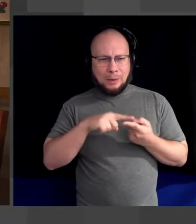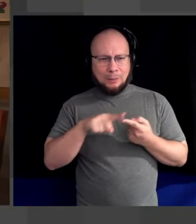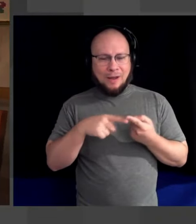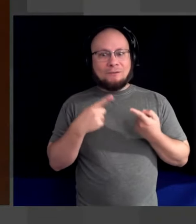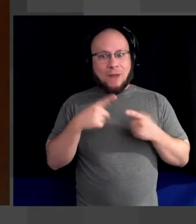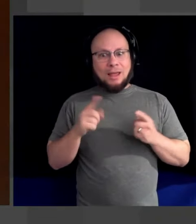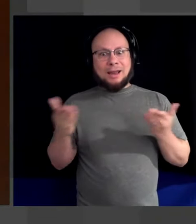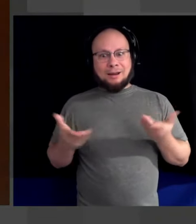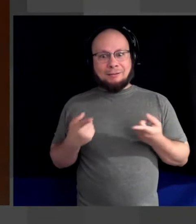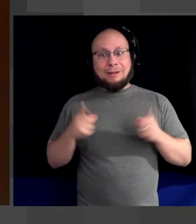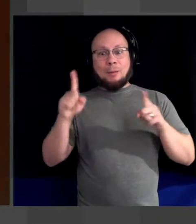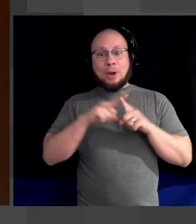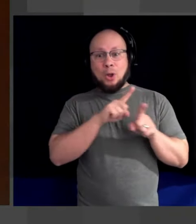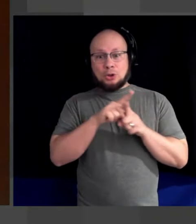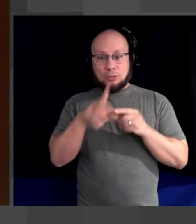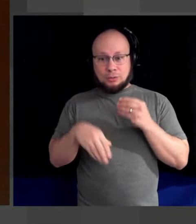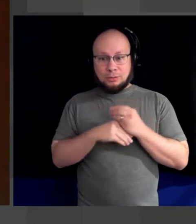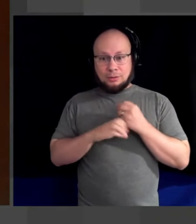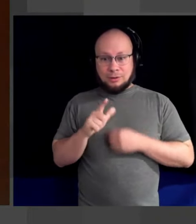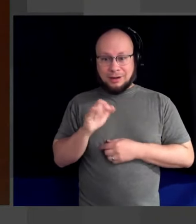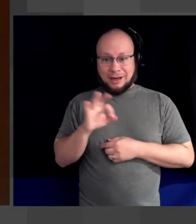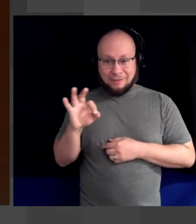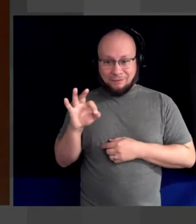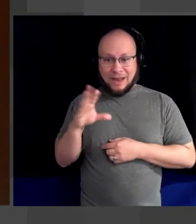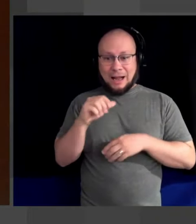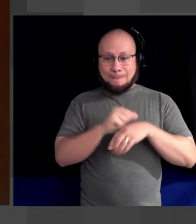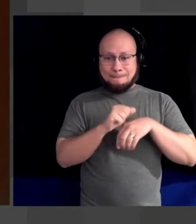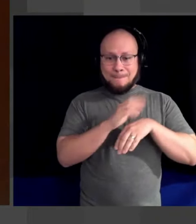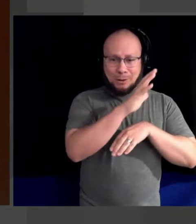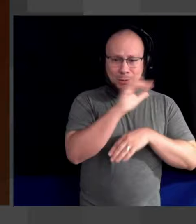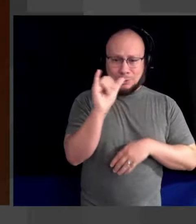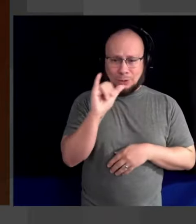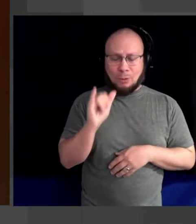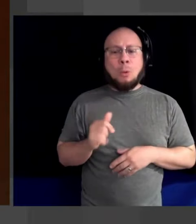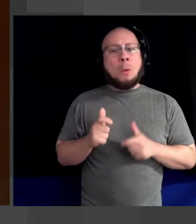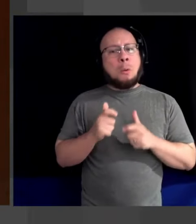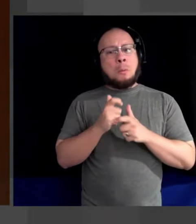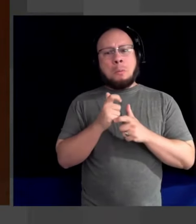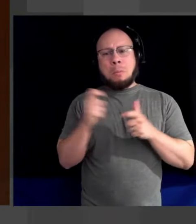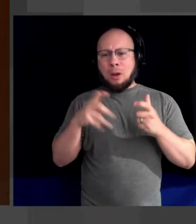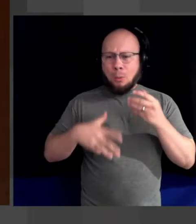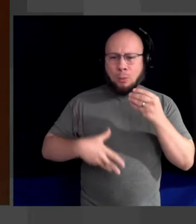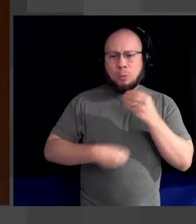WAS THINKING WHEN IS THE CAVE UPDATE COMING AND IT'S GOT THE